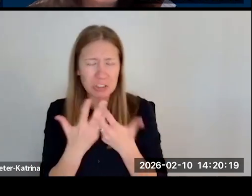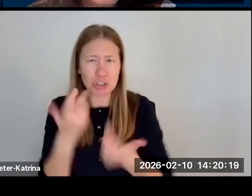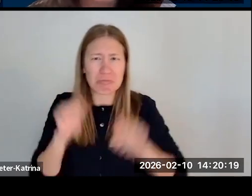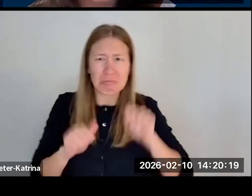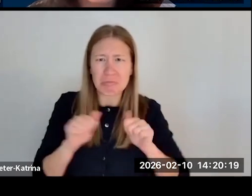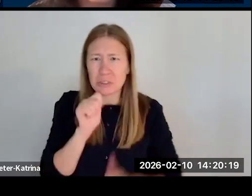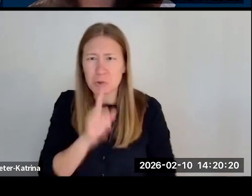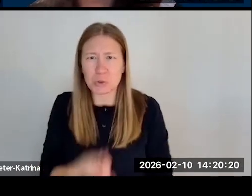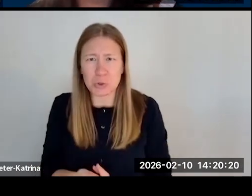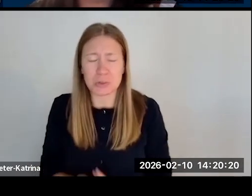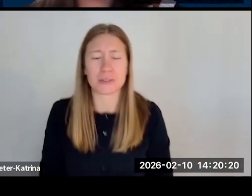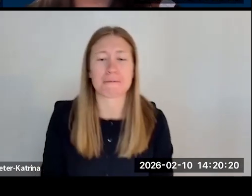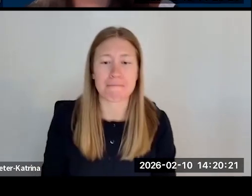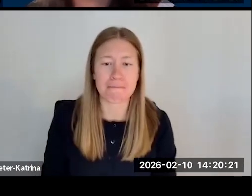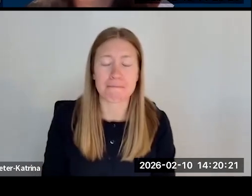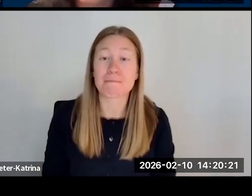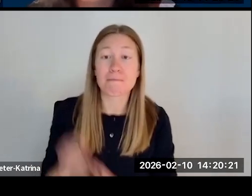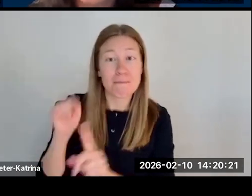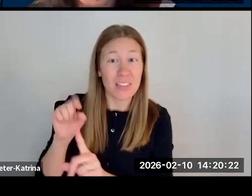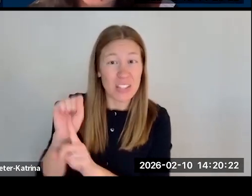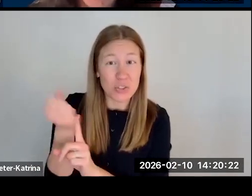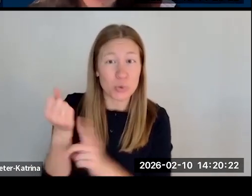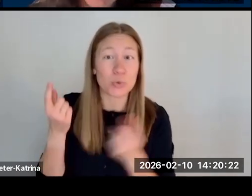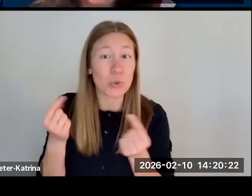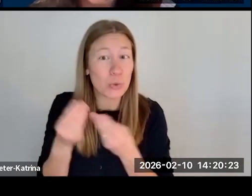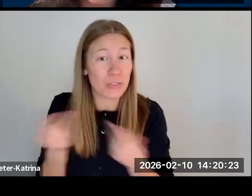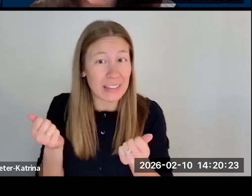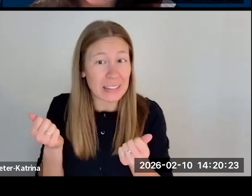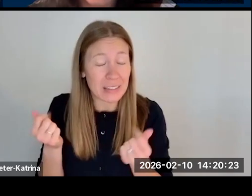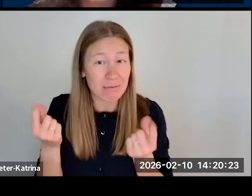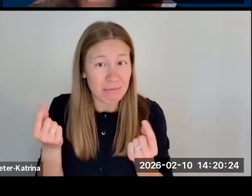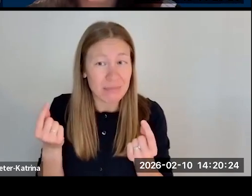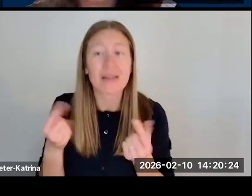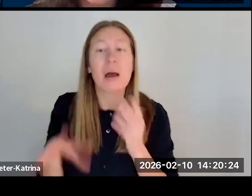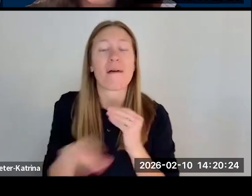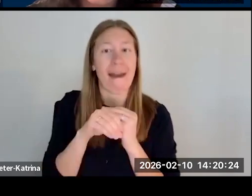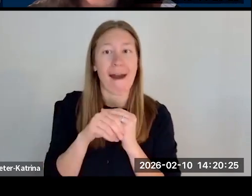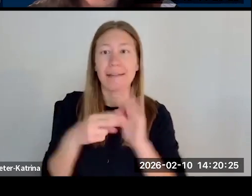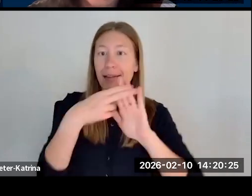One way to fix this in this case could be to add labels so that with